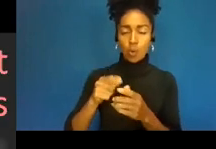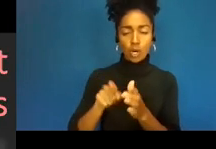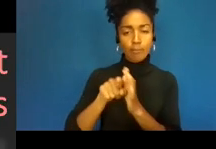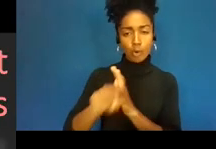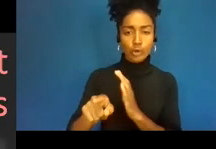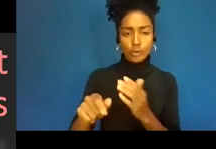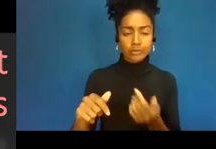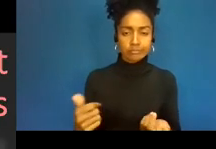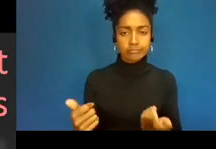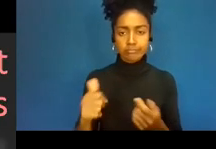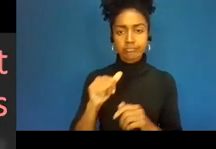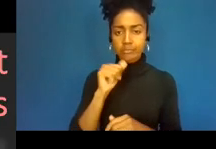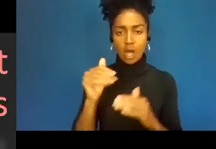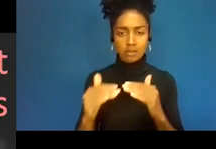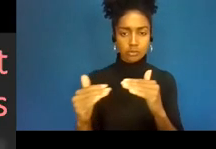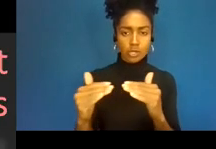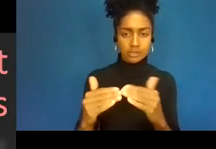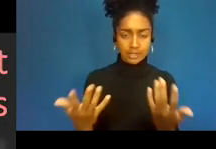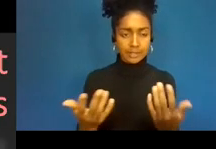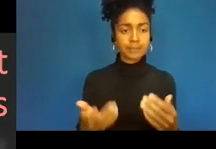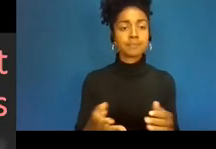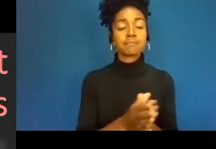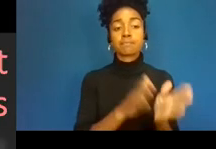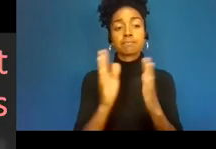So what I'd like to share with you is an ethic